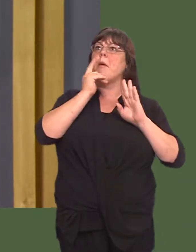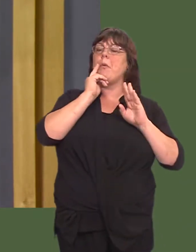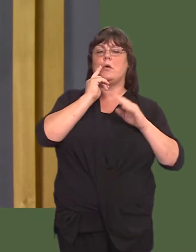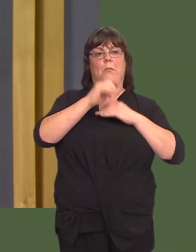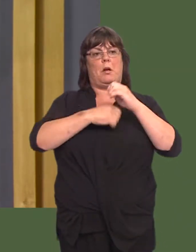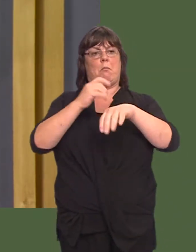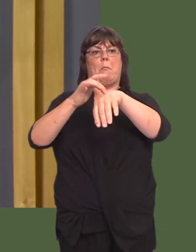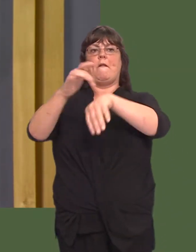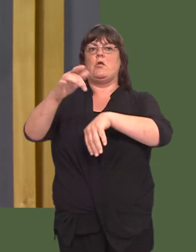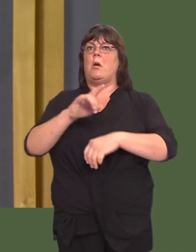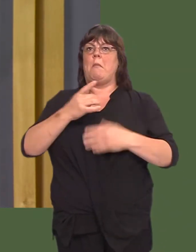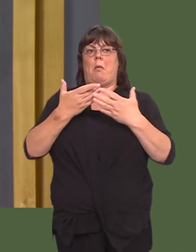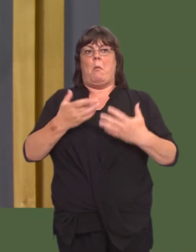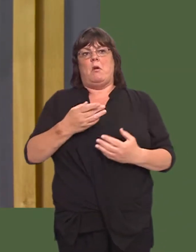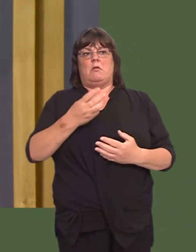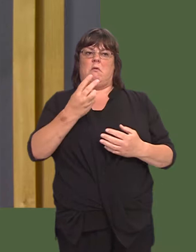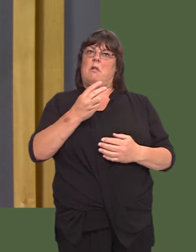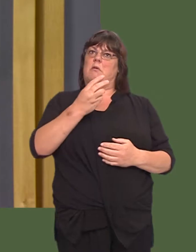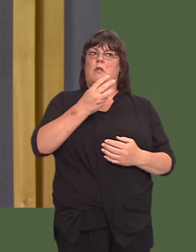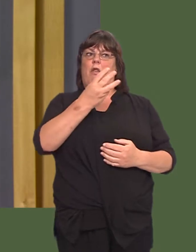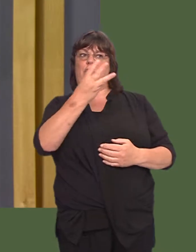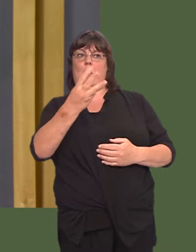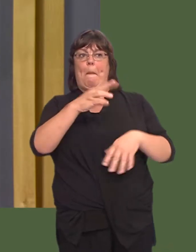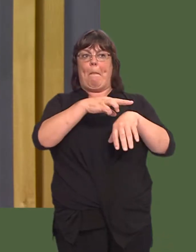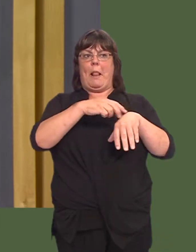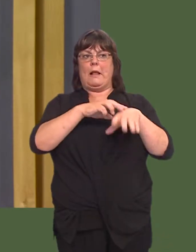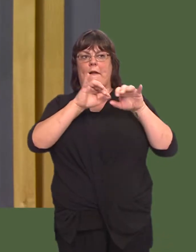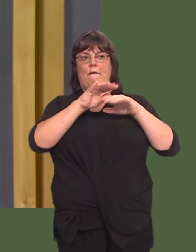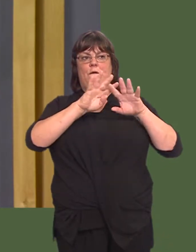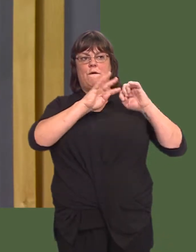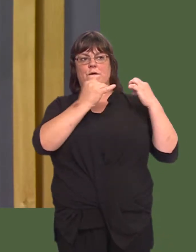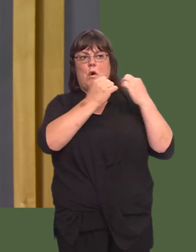Currently, however, three of our four Welsh police forces are now investigating allegations